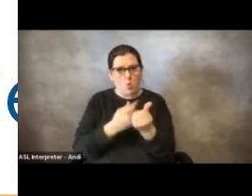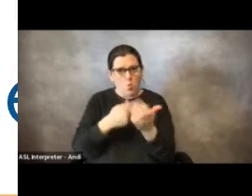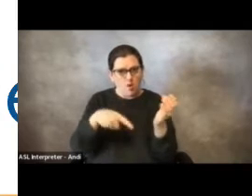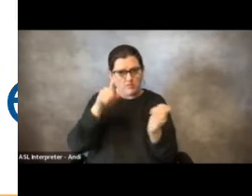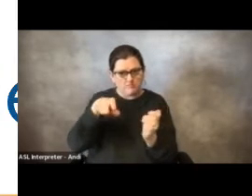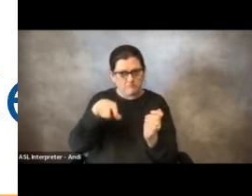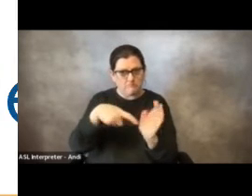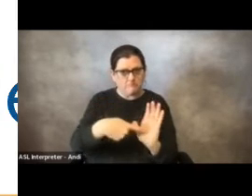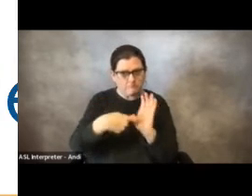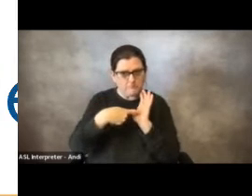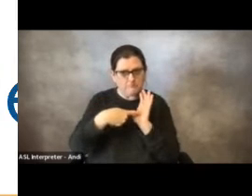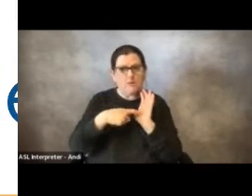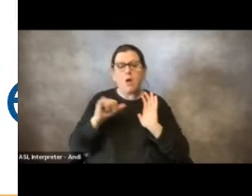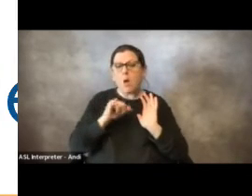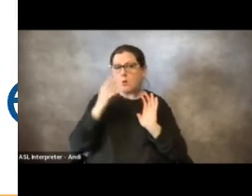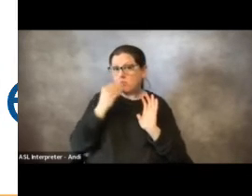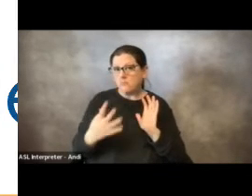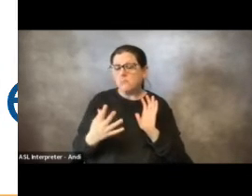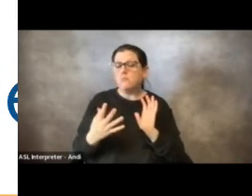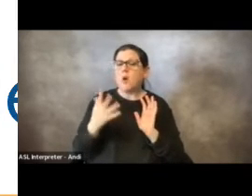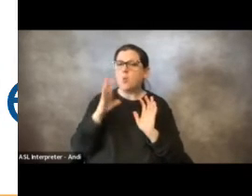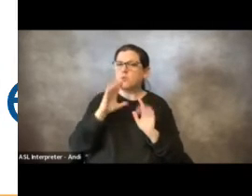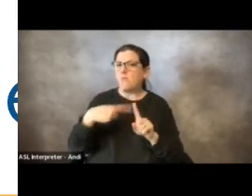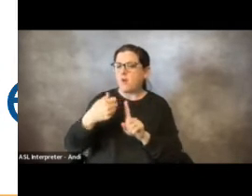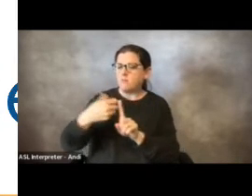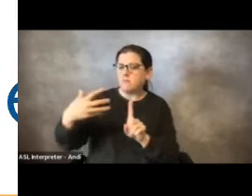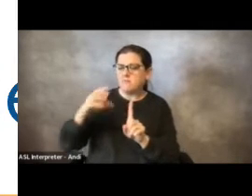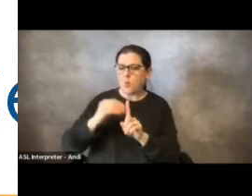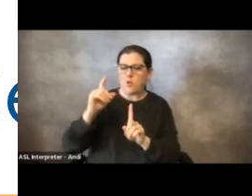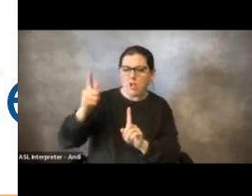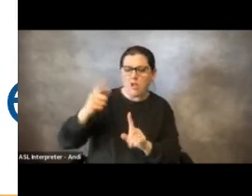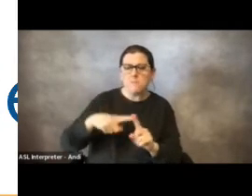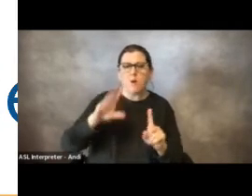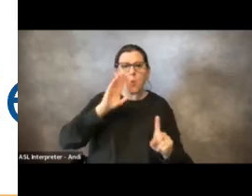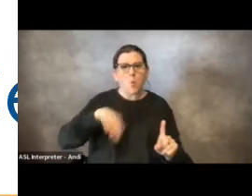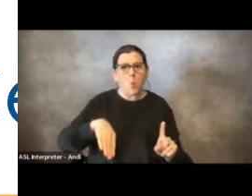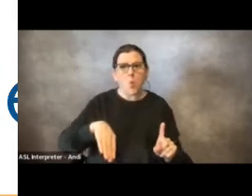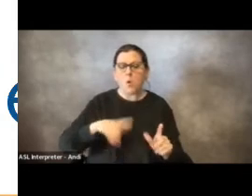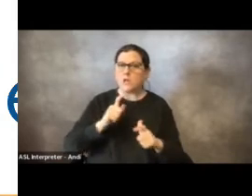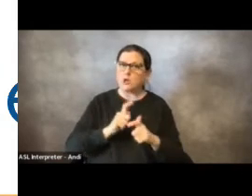And the one thing I'll say I'll talk a little bit more about this in a moment, we know that there's been a huge challenge